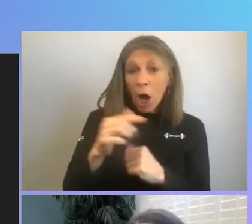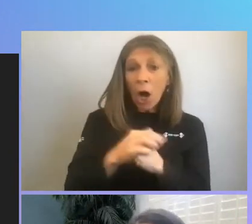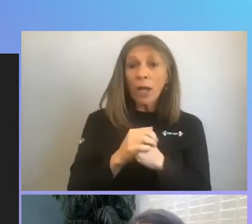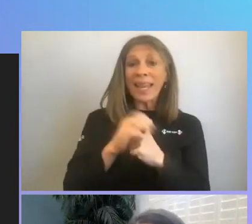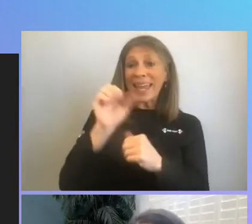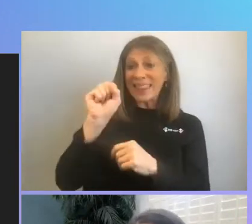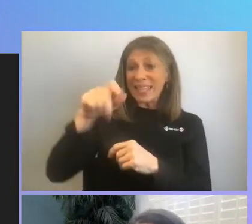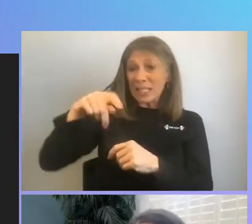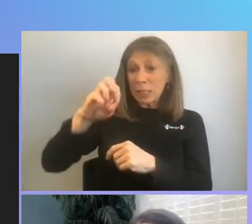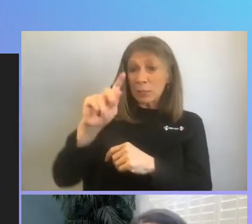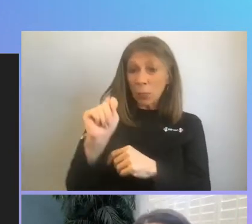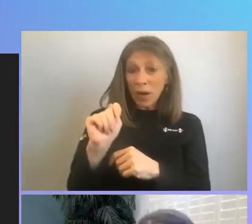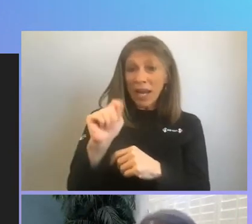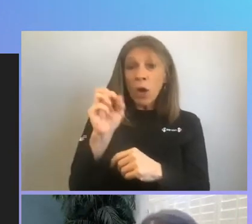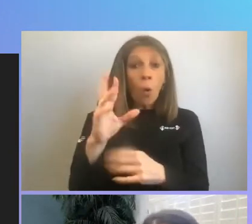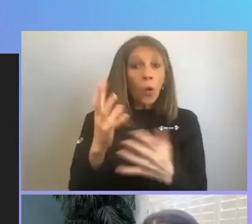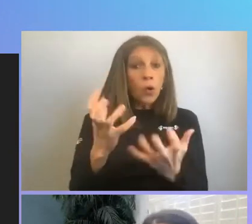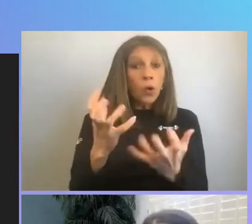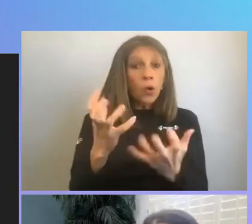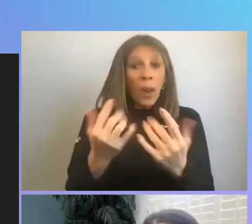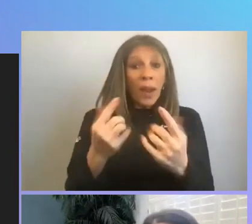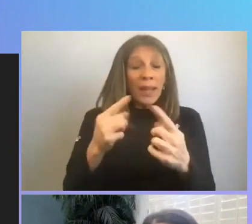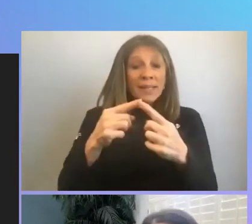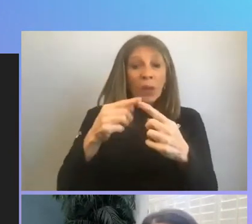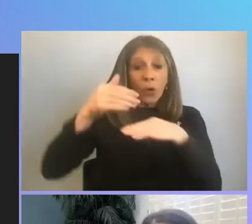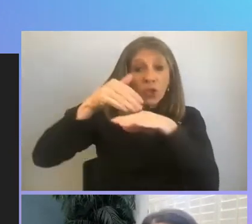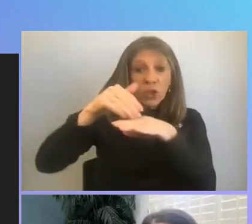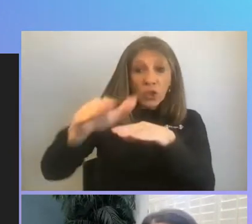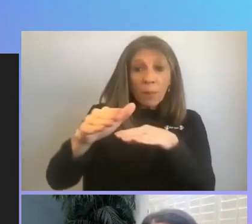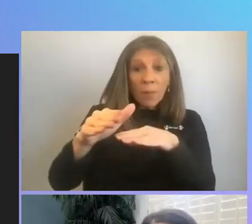want to wait until we're about to ship or after it's deployed?